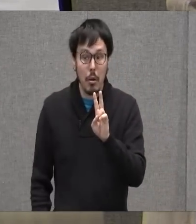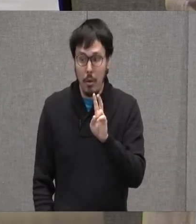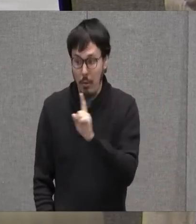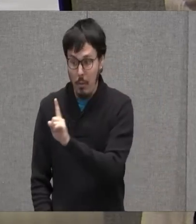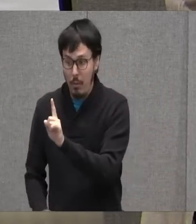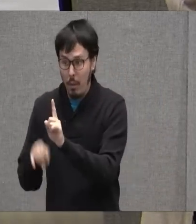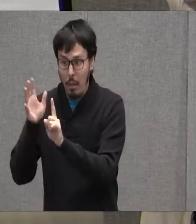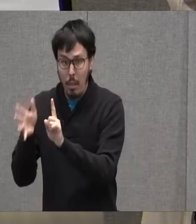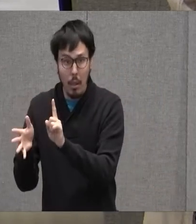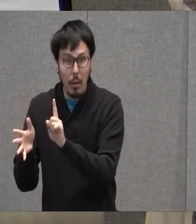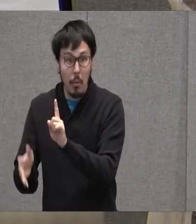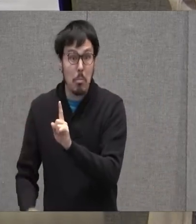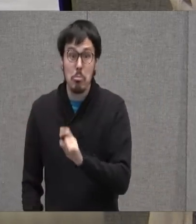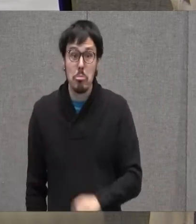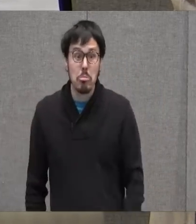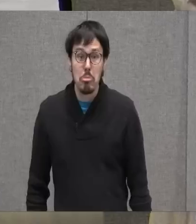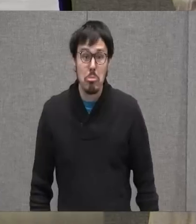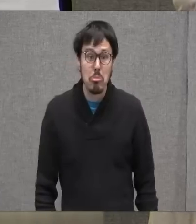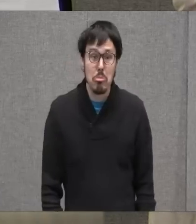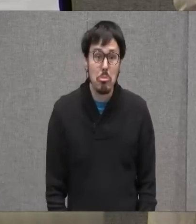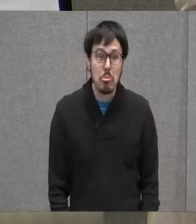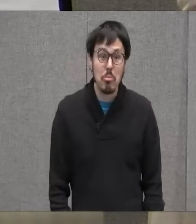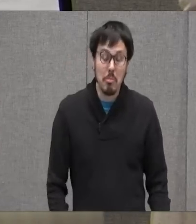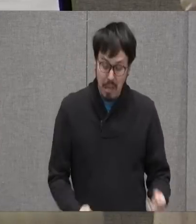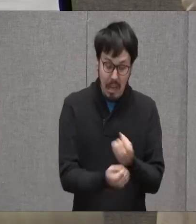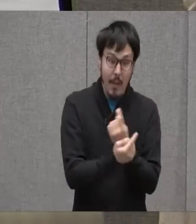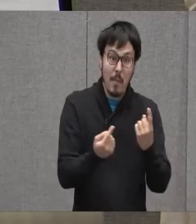Every one of the numbers has a buddy.